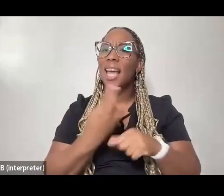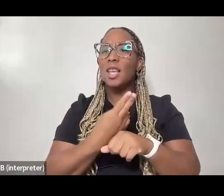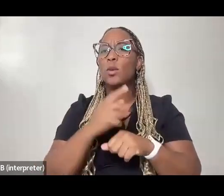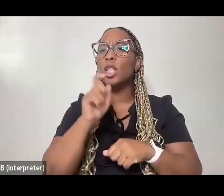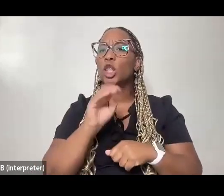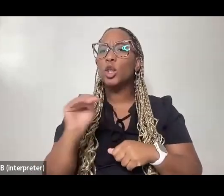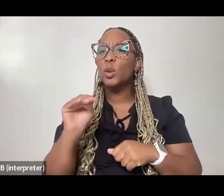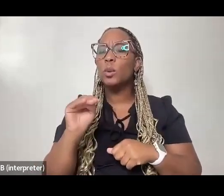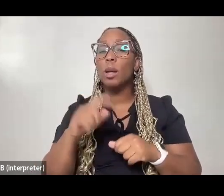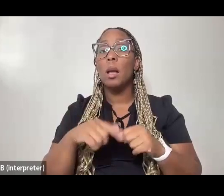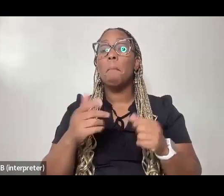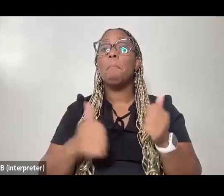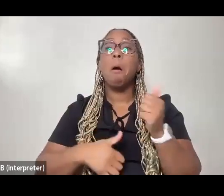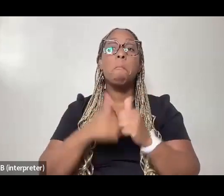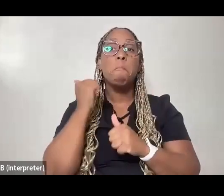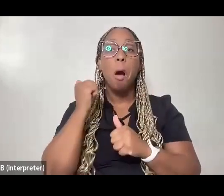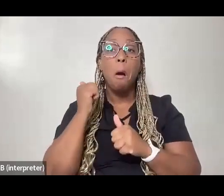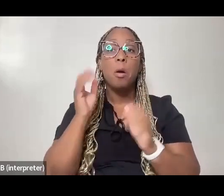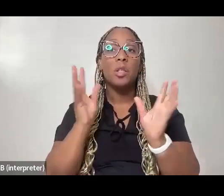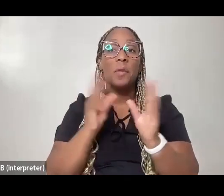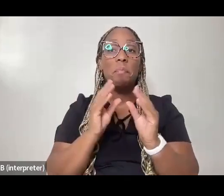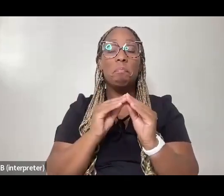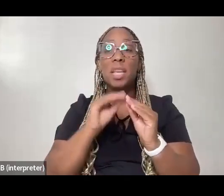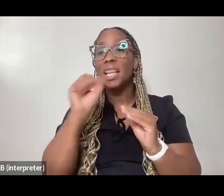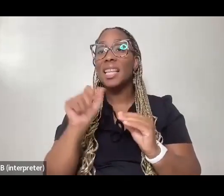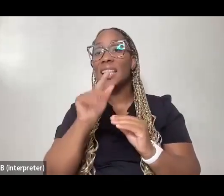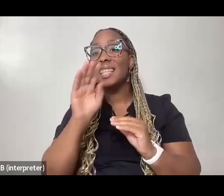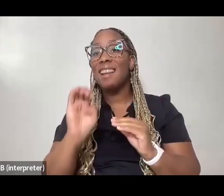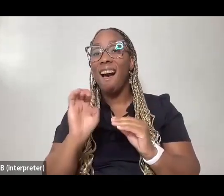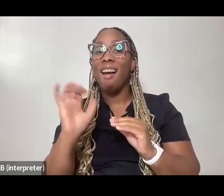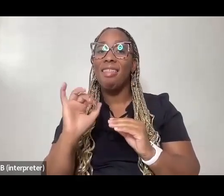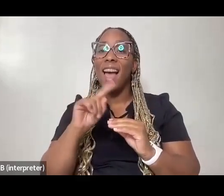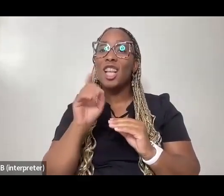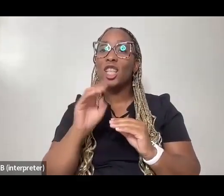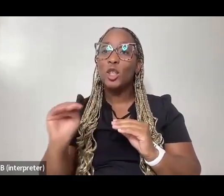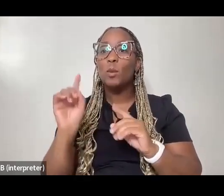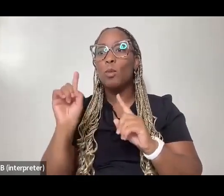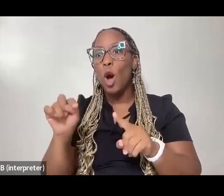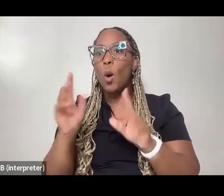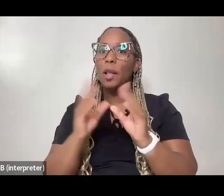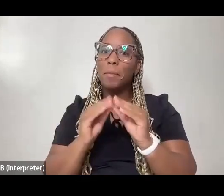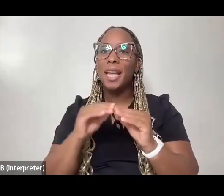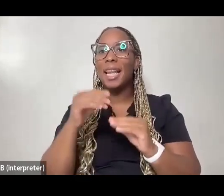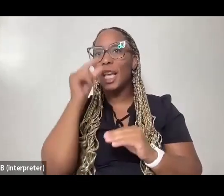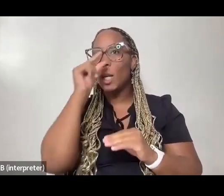Pretty much all of the major meeting style platforms because Zoom can't GoToMeeting, Google Meets, et cetera, they still